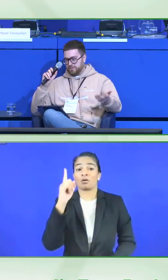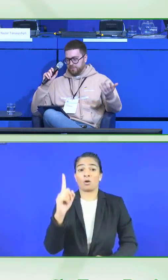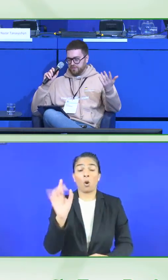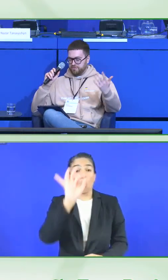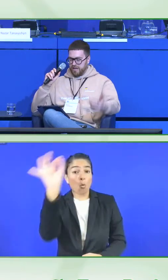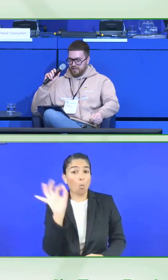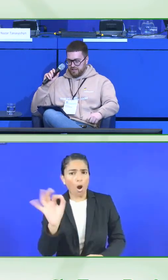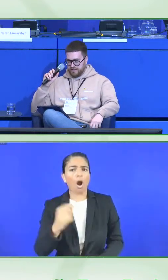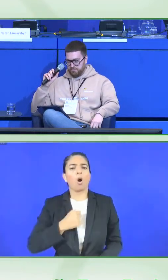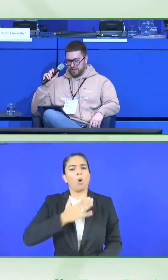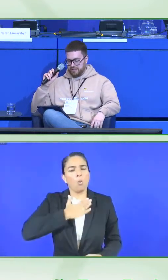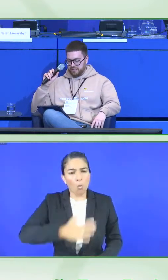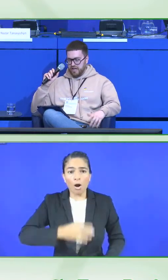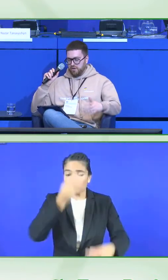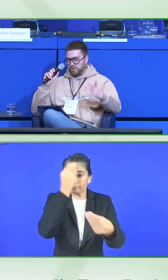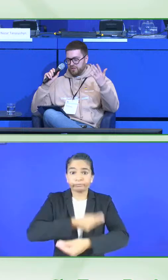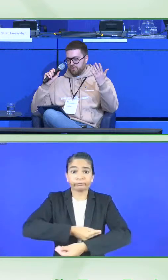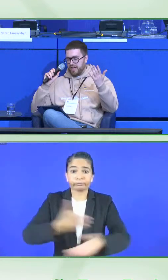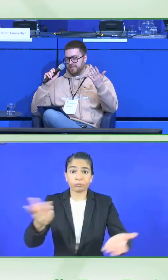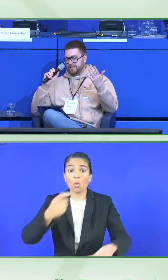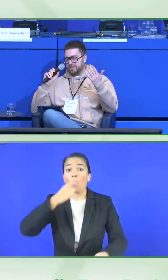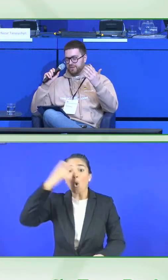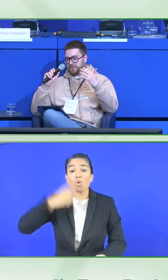a detailed information. Thank for your attention. Incredible.